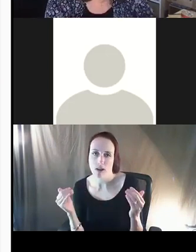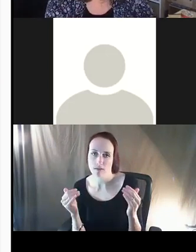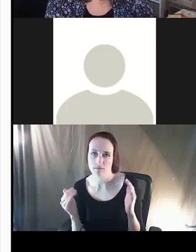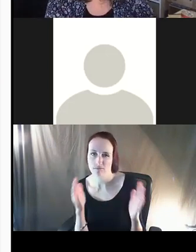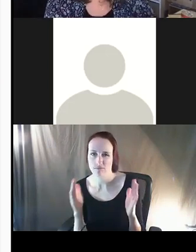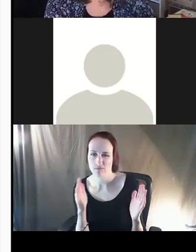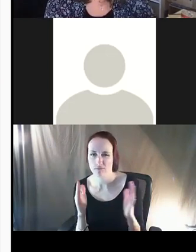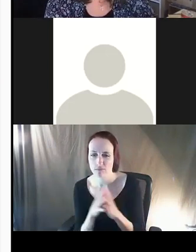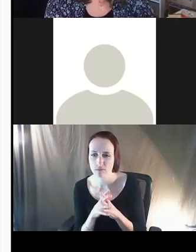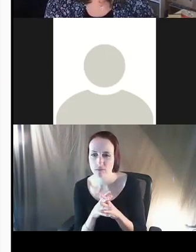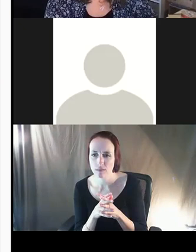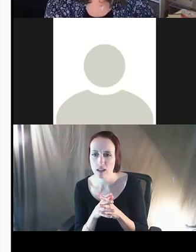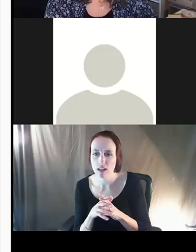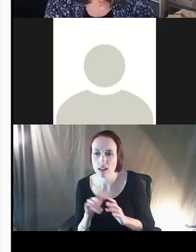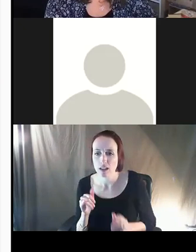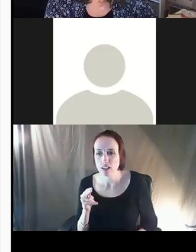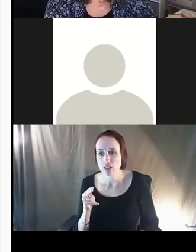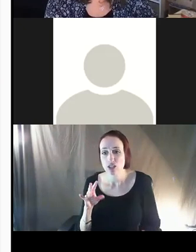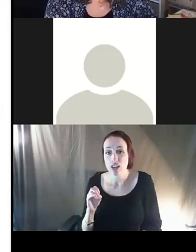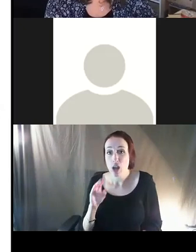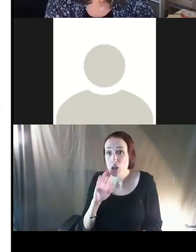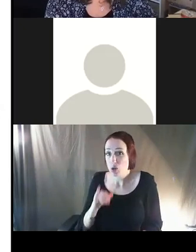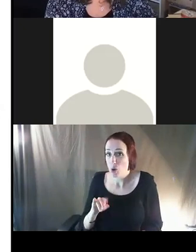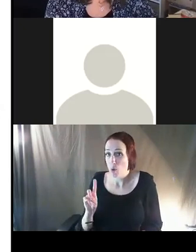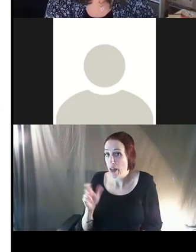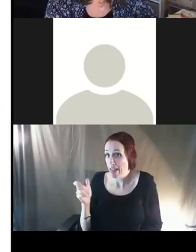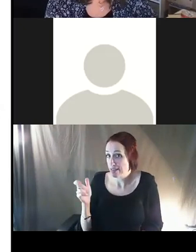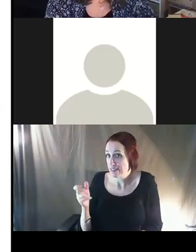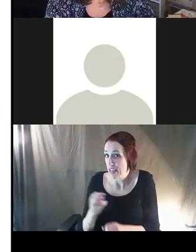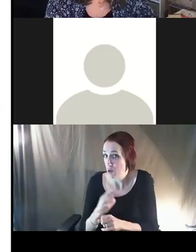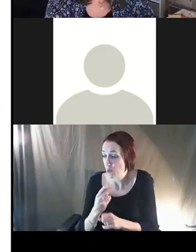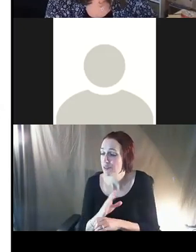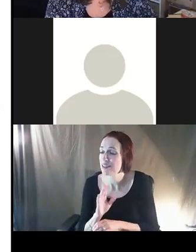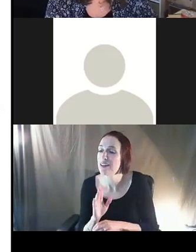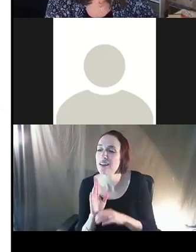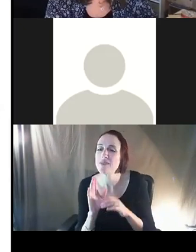Jennie Delisi: Do you know another place I use it, Glenda, is there are certain individuals I need